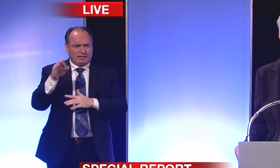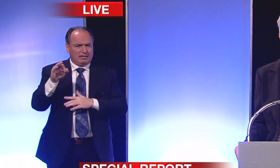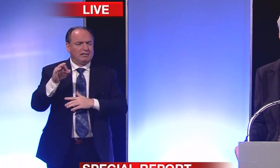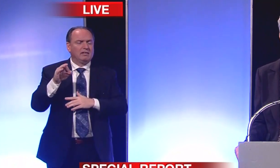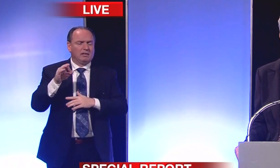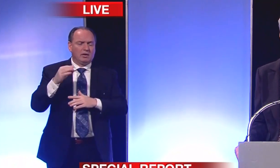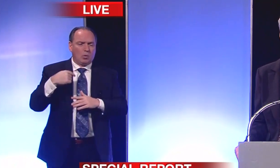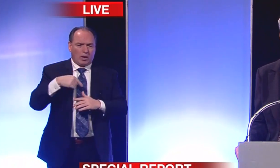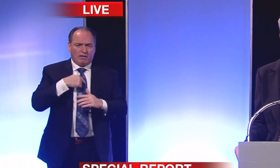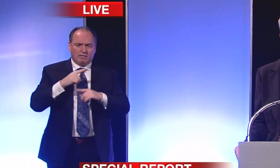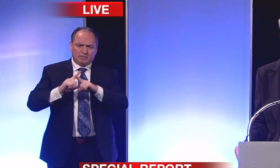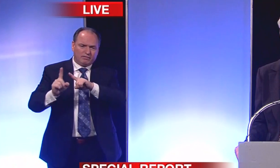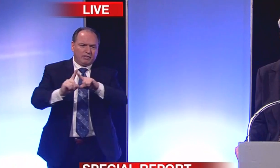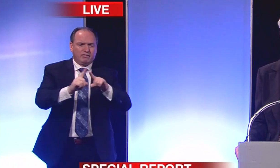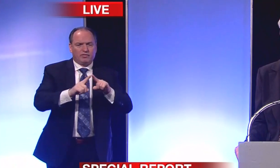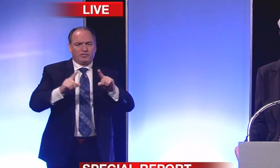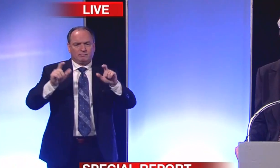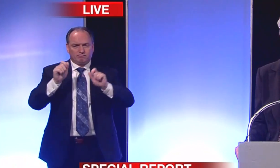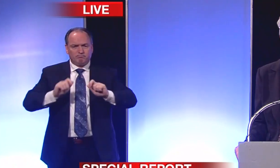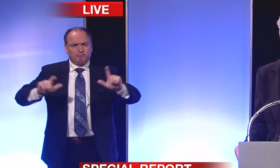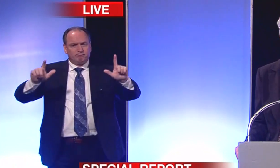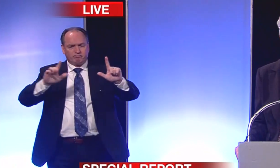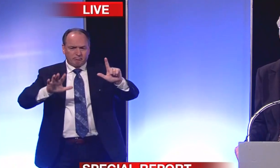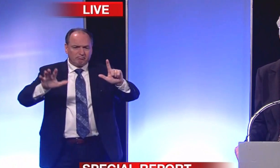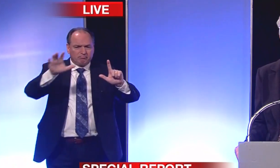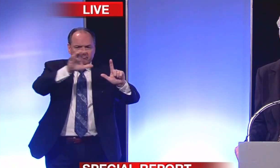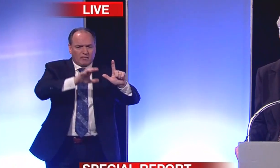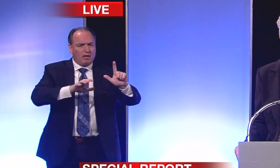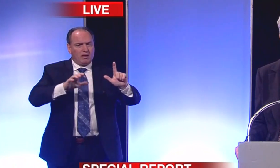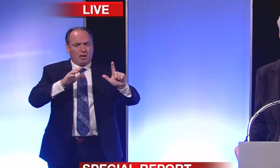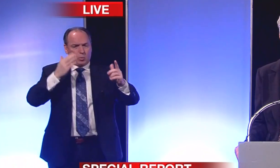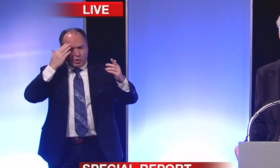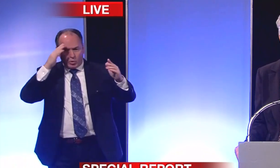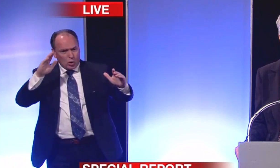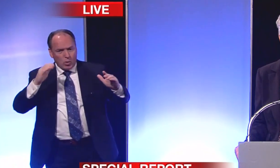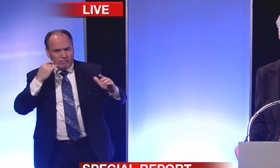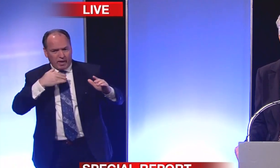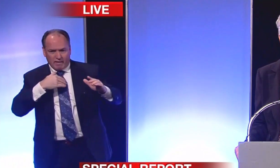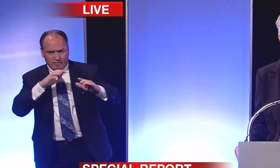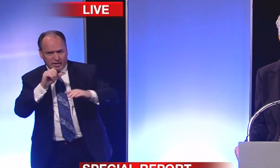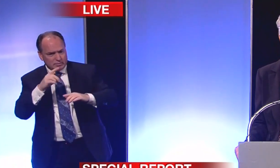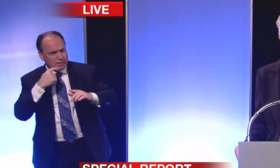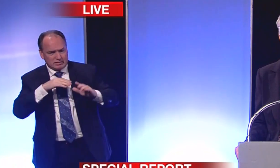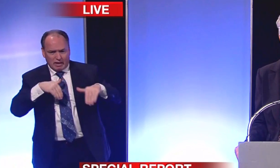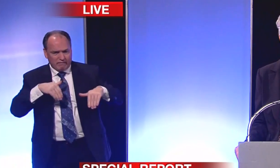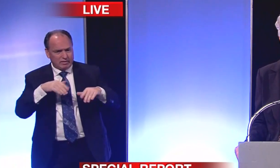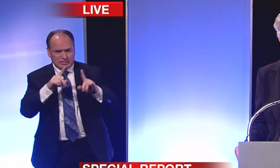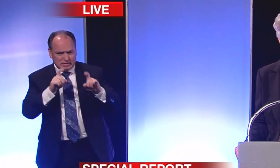FROM SIGNIFICANT NUMBERS OF CASES. I WOULD SAY PEOPLE RETURNING FROM ANYWHERE AT THIS POINT. EVERY STATE HAS COVID-19.